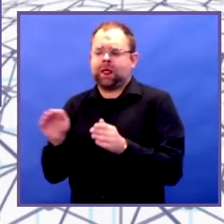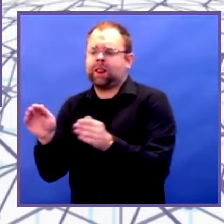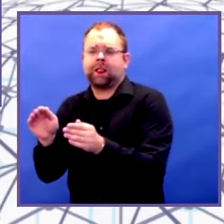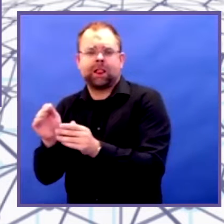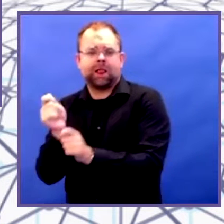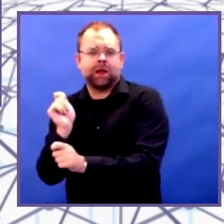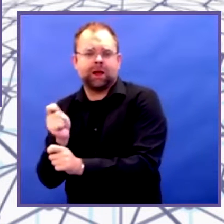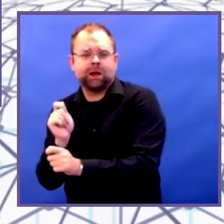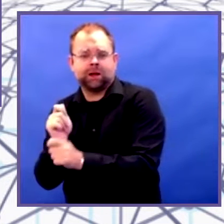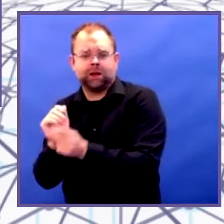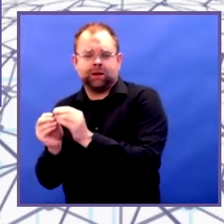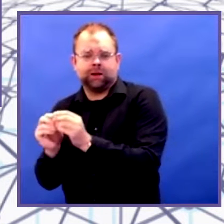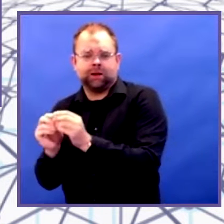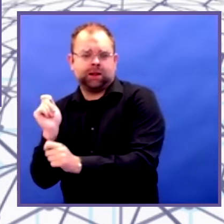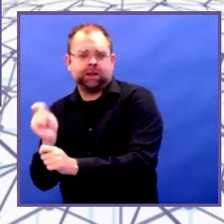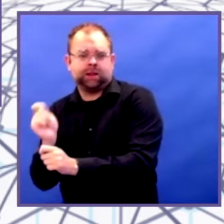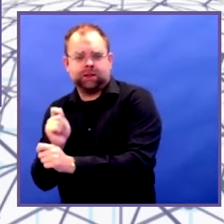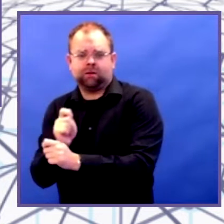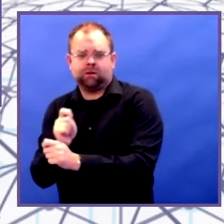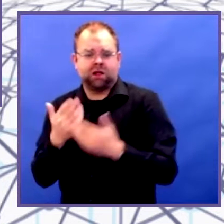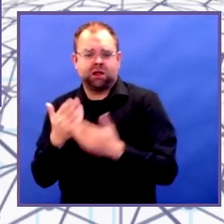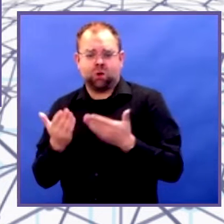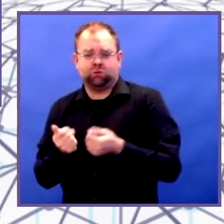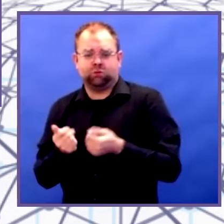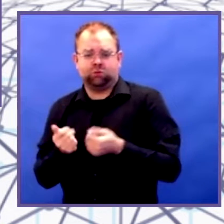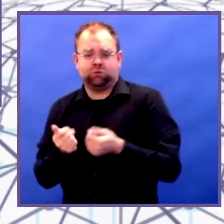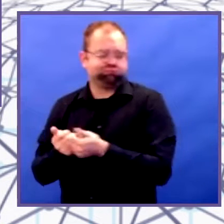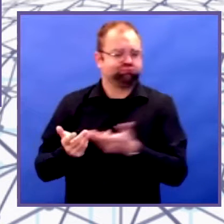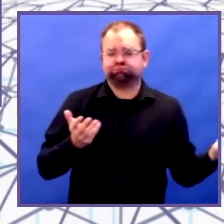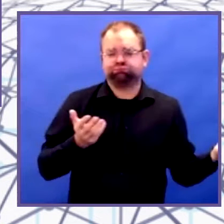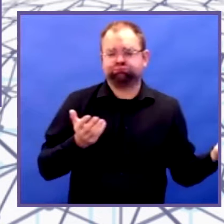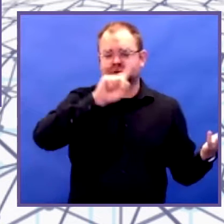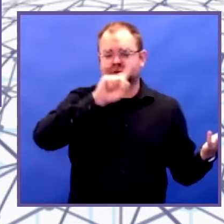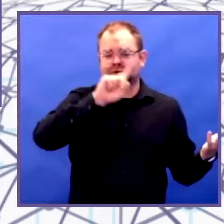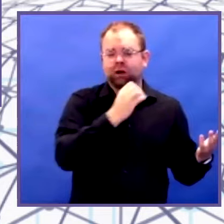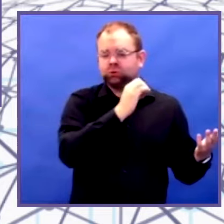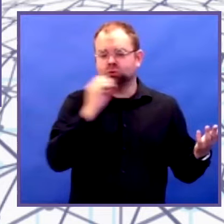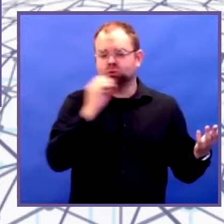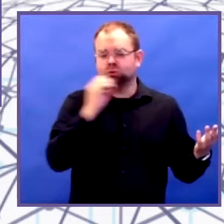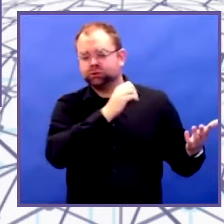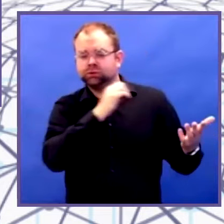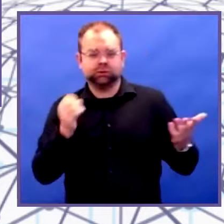to these markets and the resources or the support to acquire them.